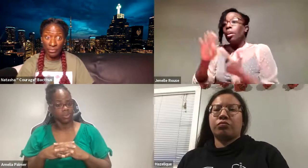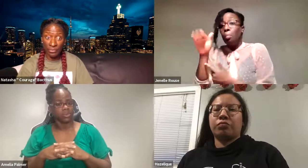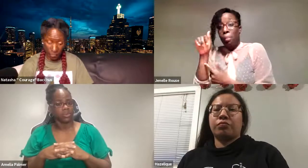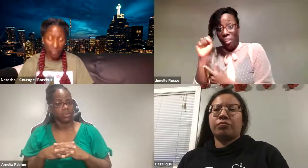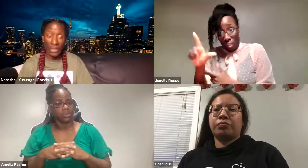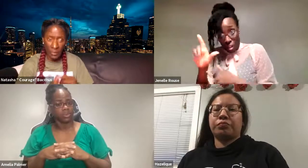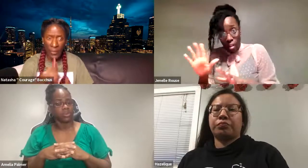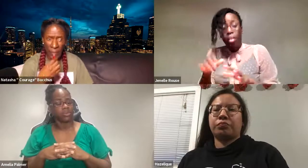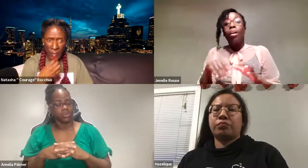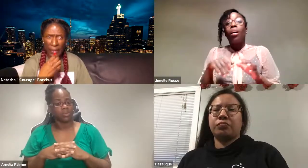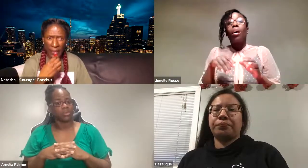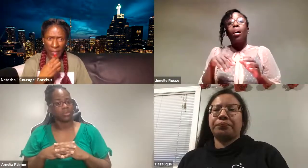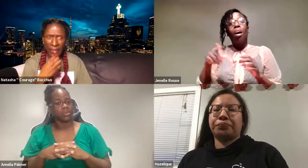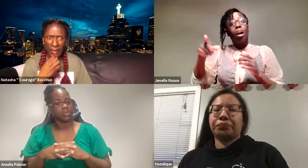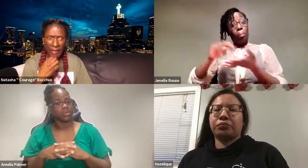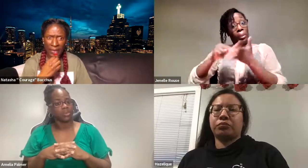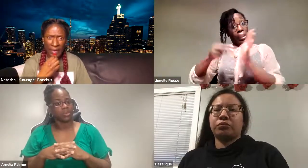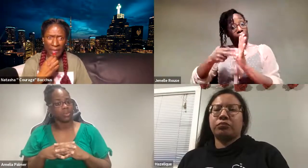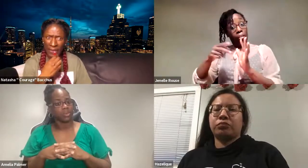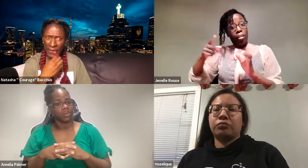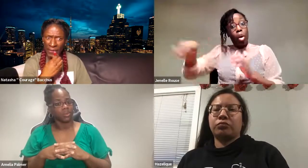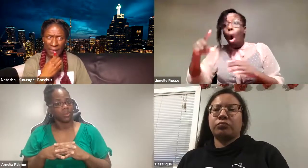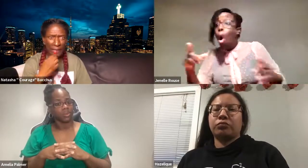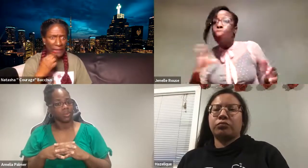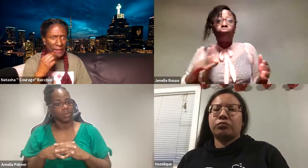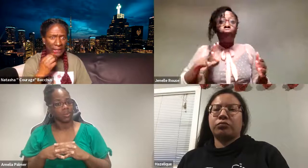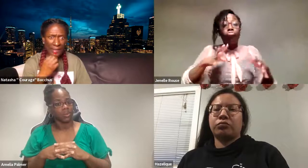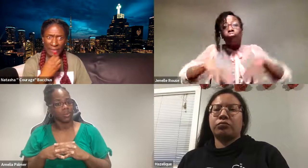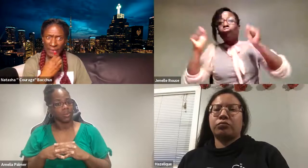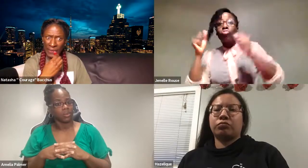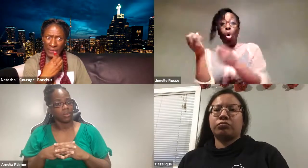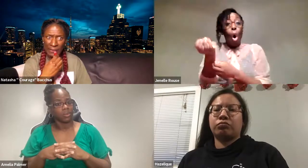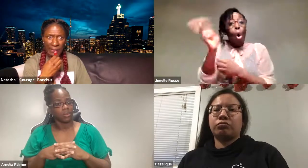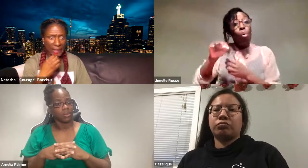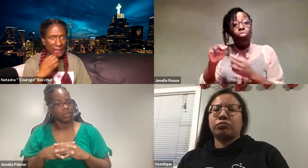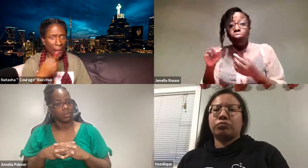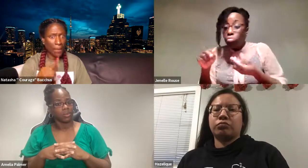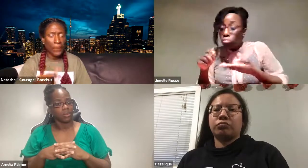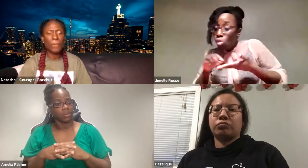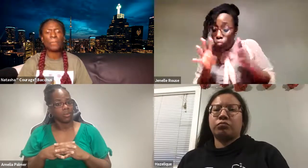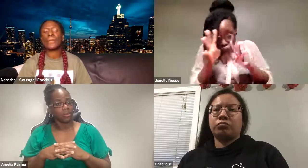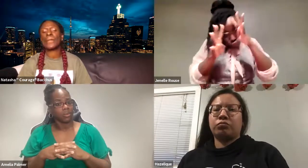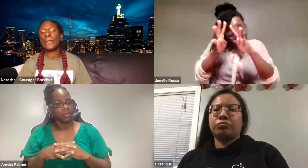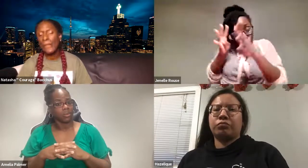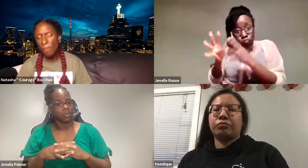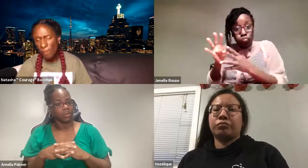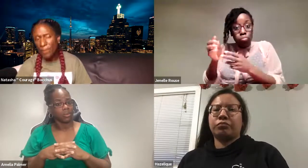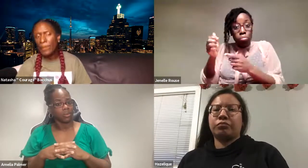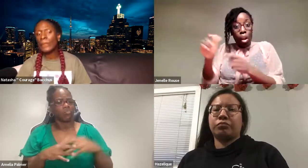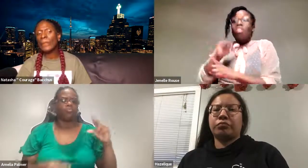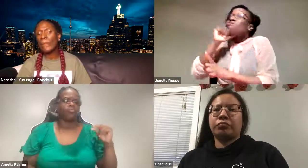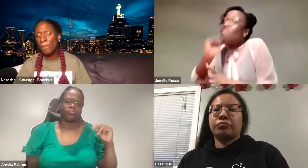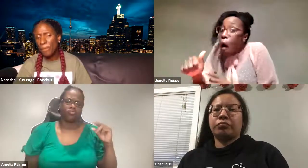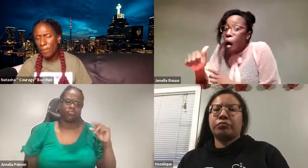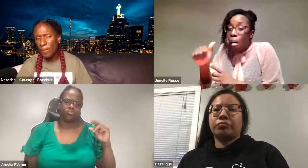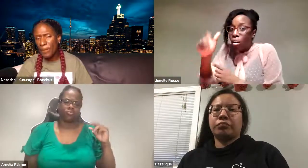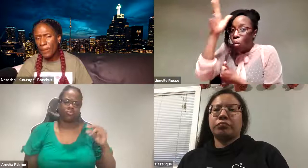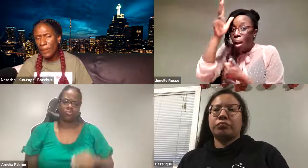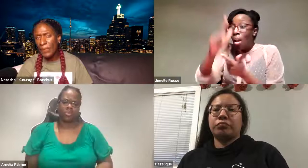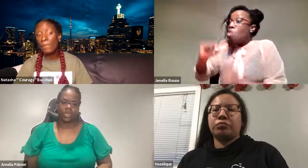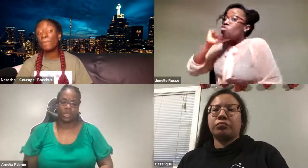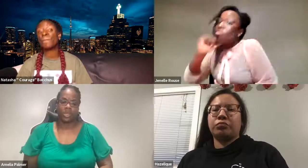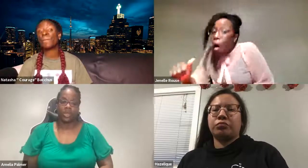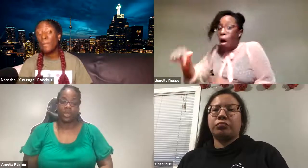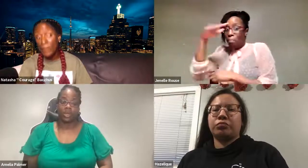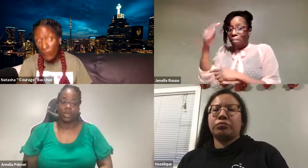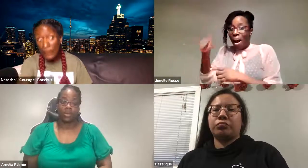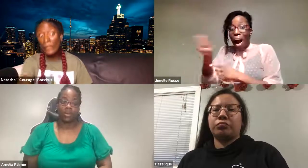such as when we're talking oneida sign language and black asl but does that mean--